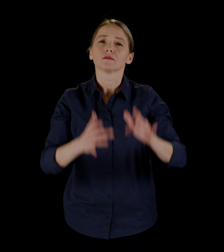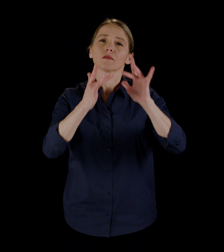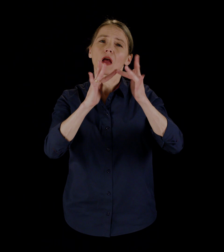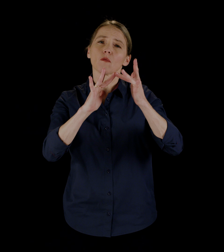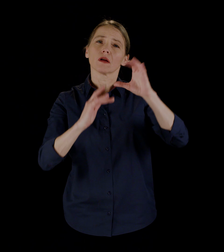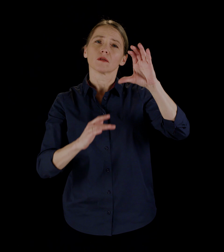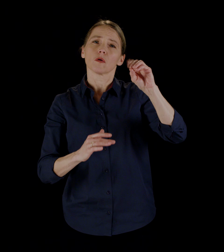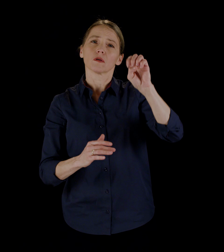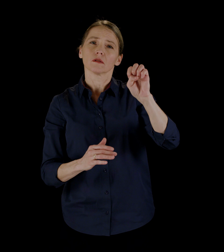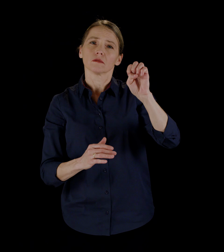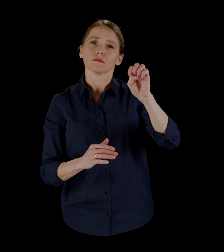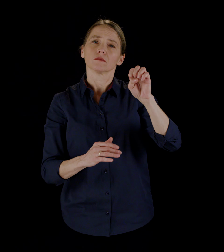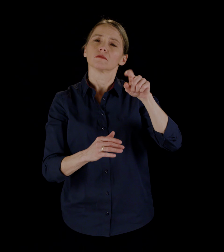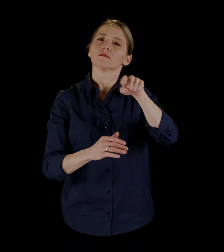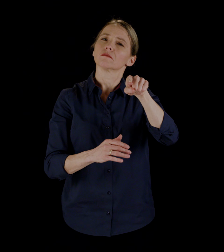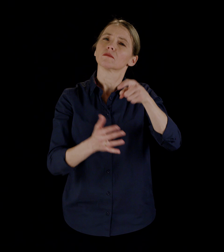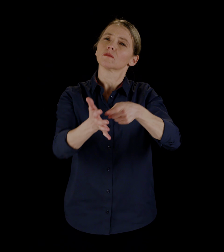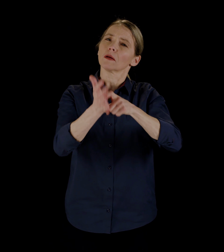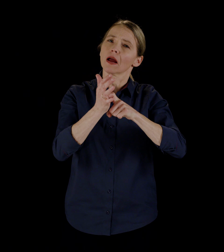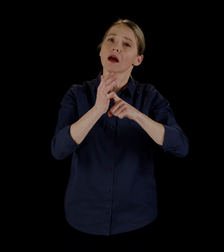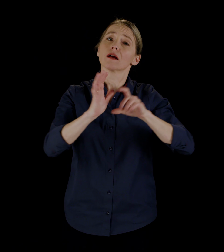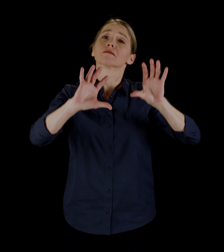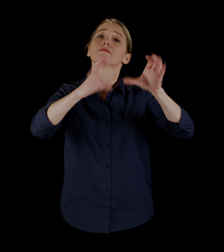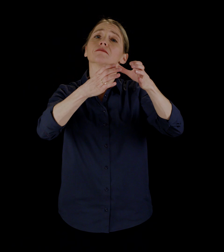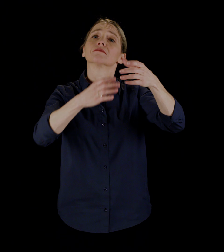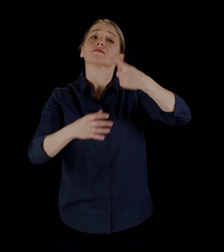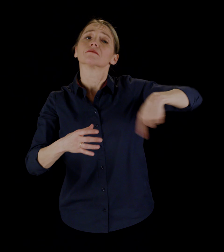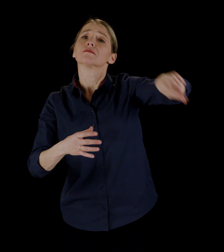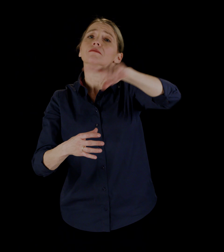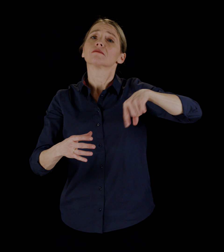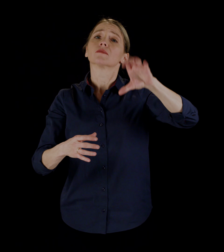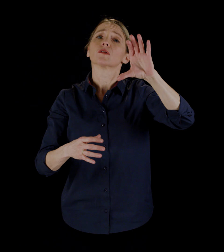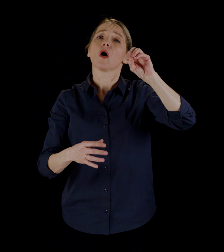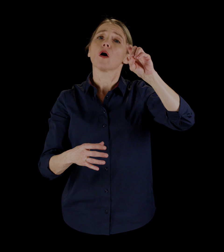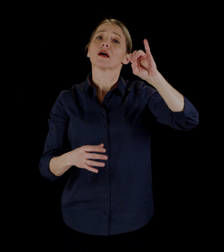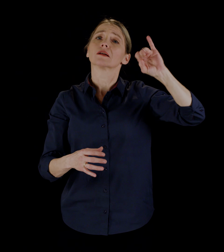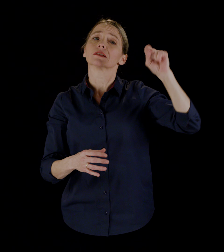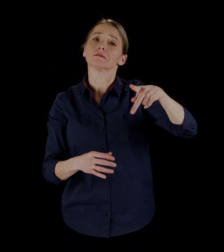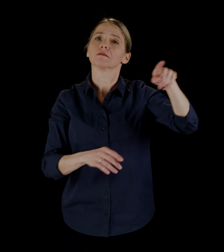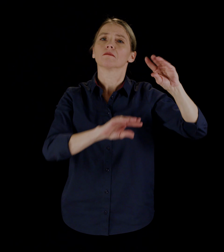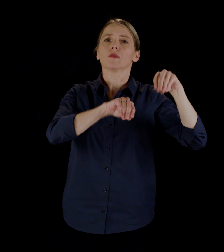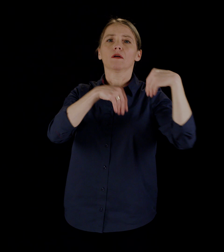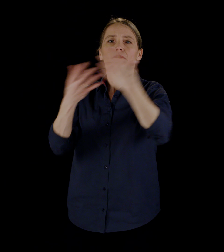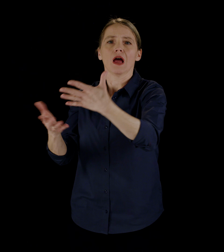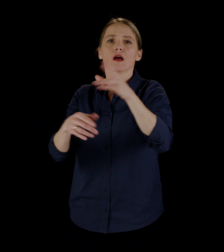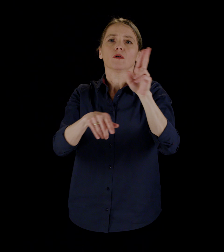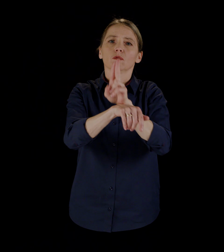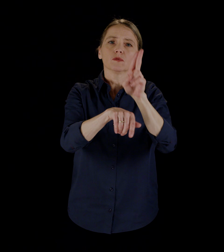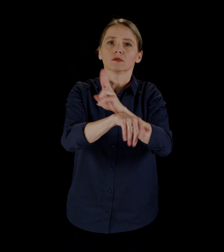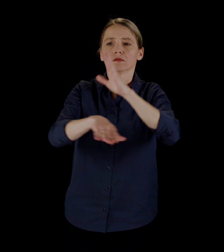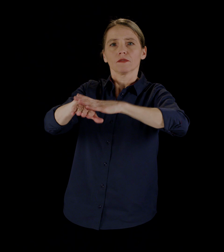The Internet Code requires that Code ISPs provide usage notifications and bill management tools.